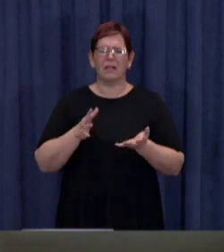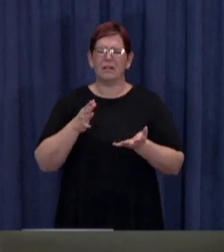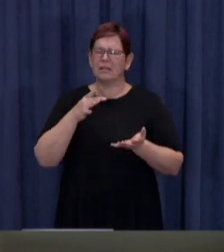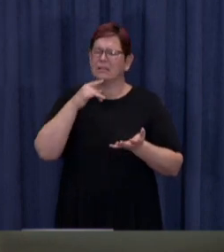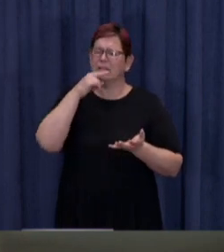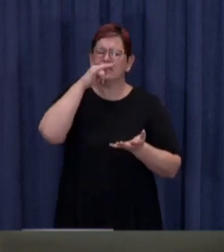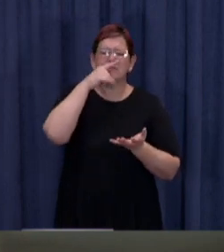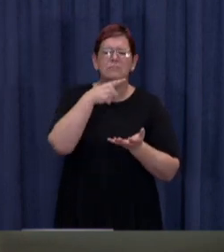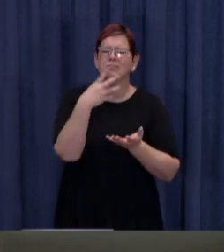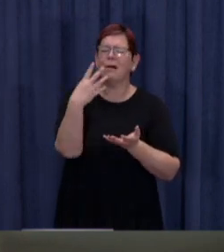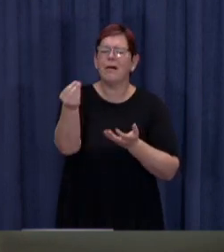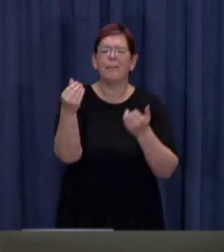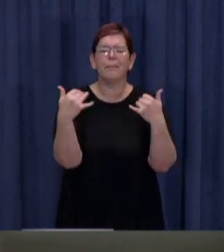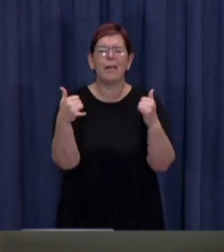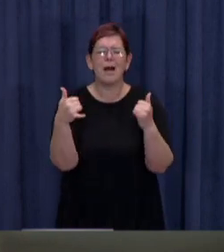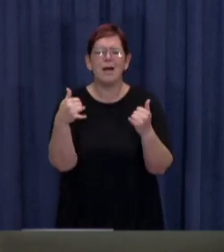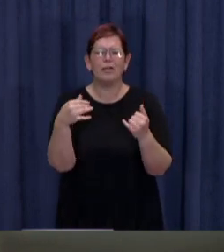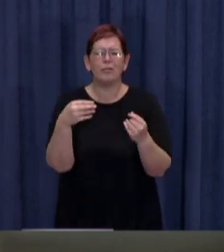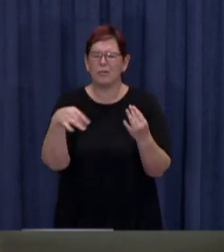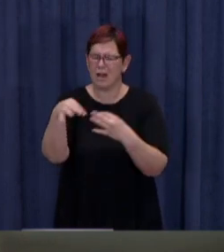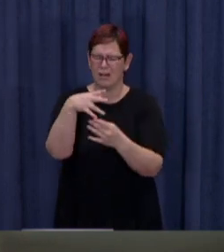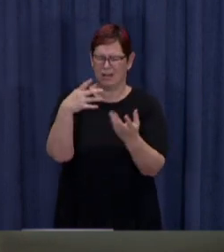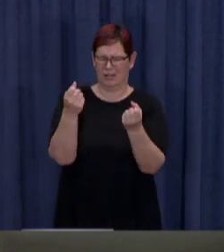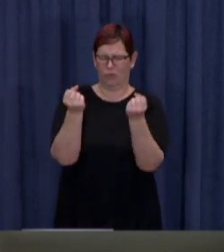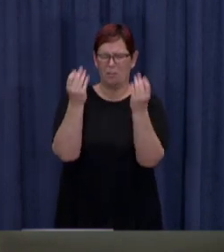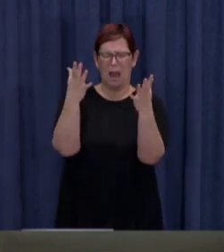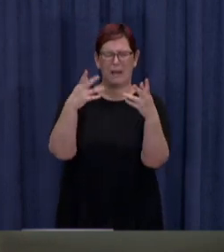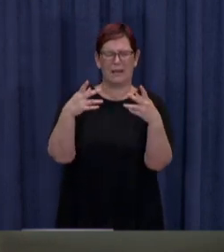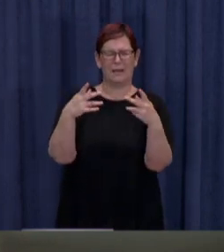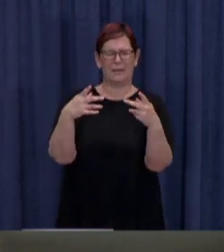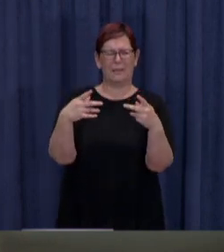over the weekend when I was going for walk along the Martin Goodman trail is